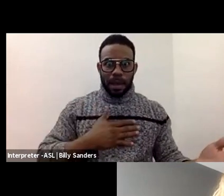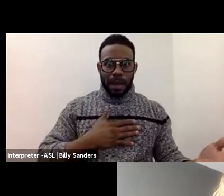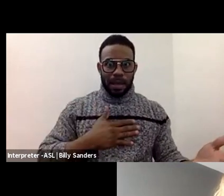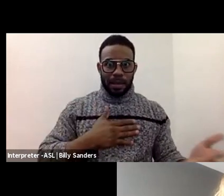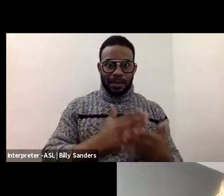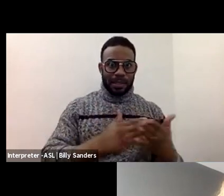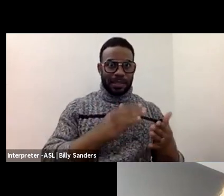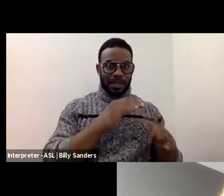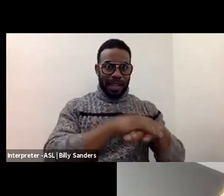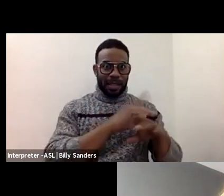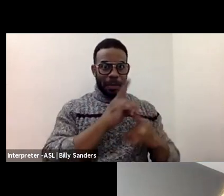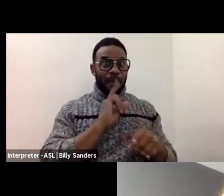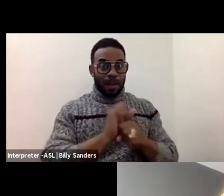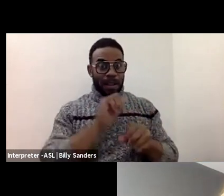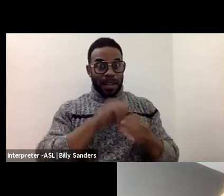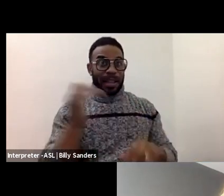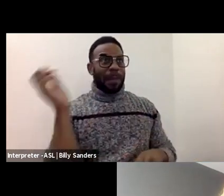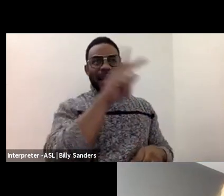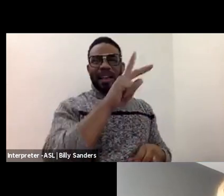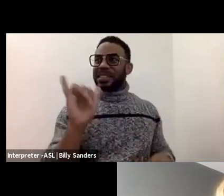department was literally in the back. It is kind of like Hogwarts.